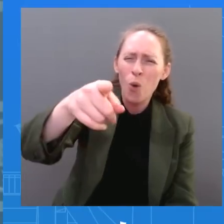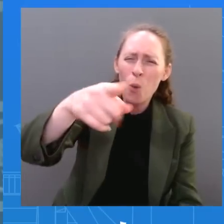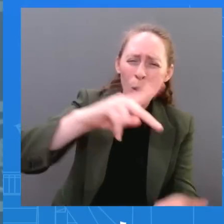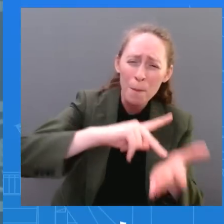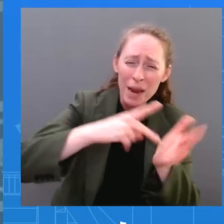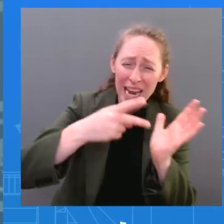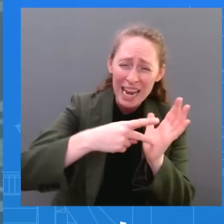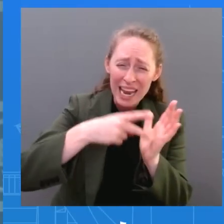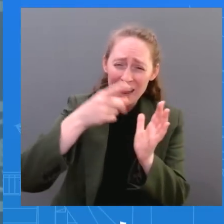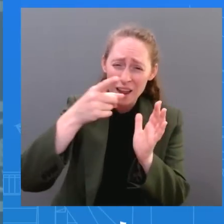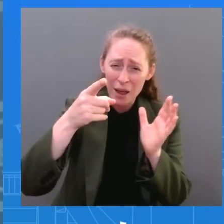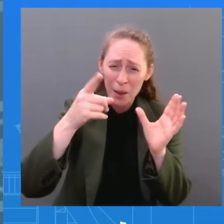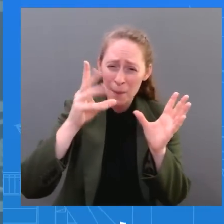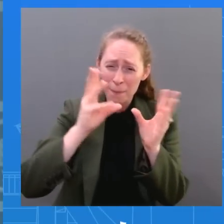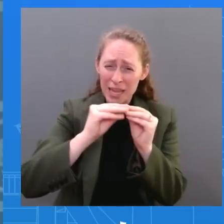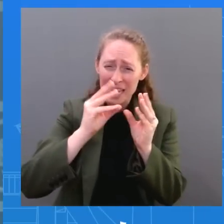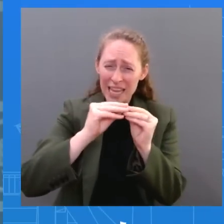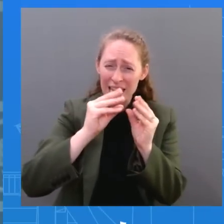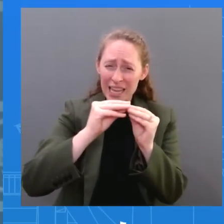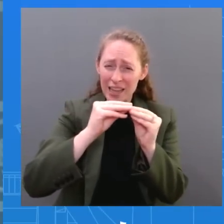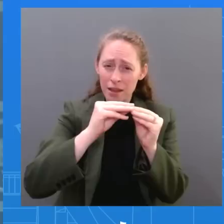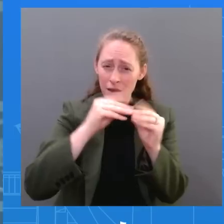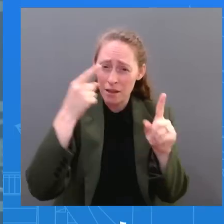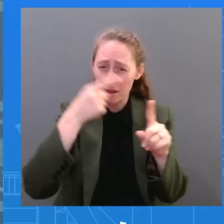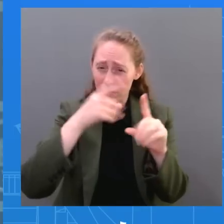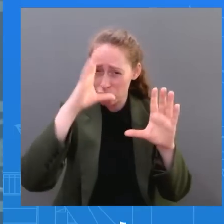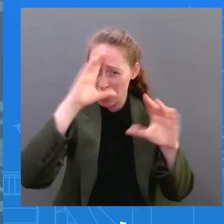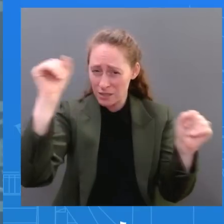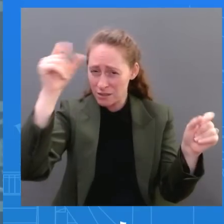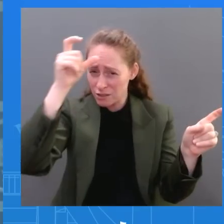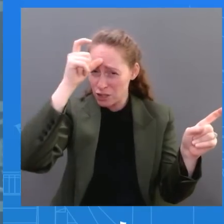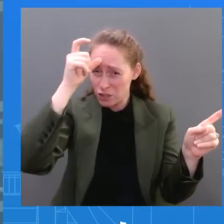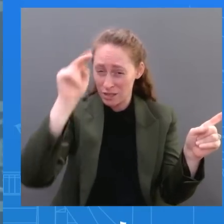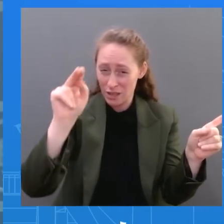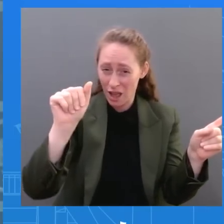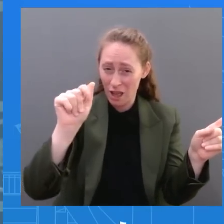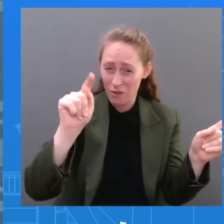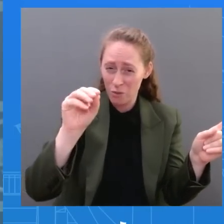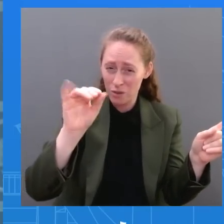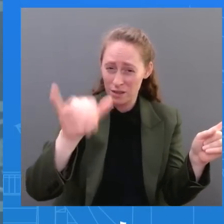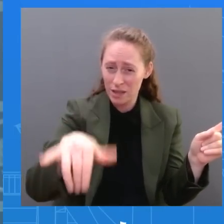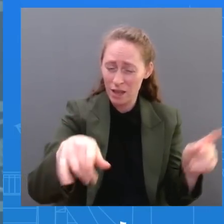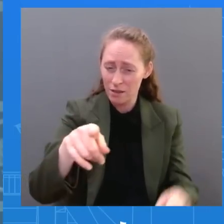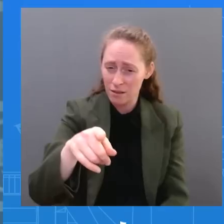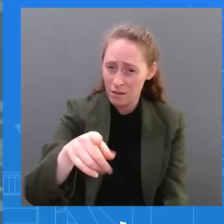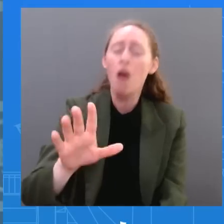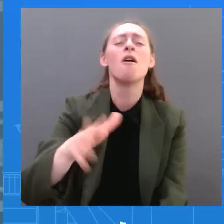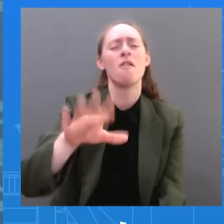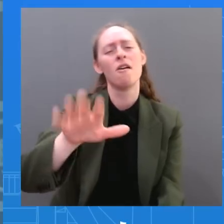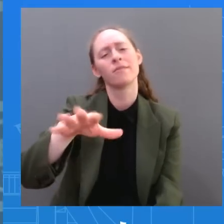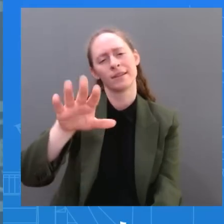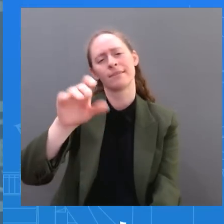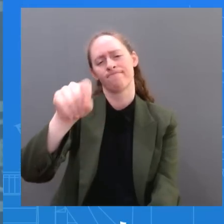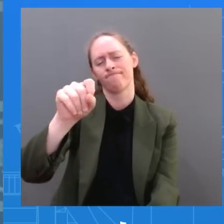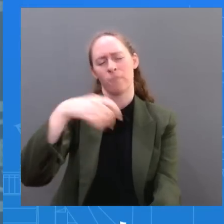about this. The F-16 -- that conversation about the F-16 and Turkey has been around for some time.